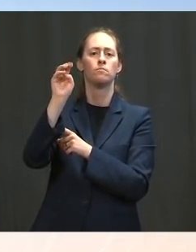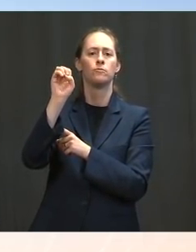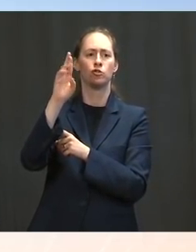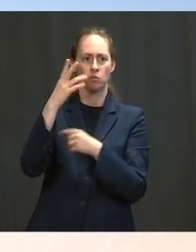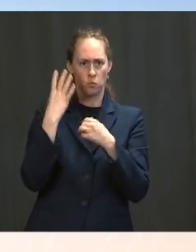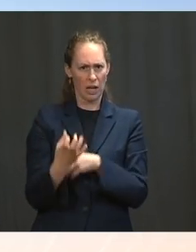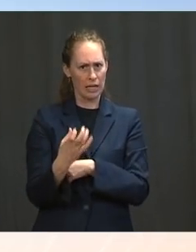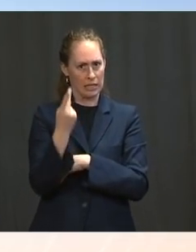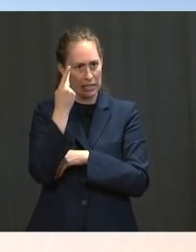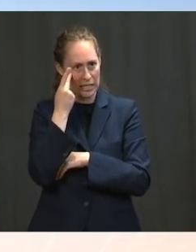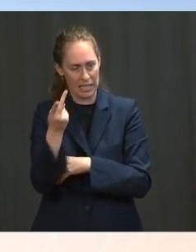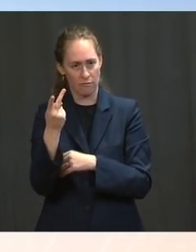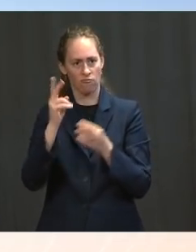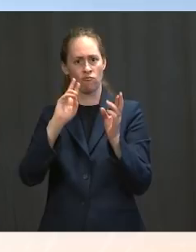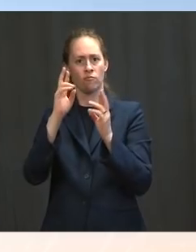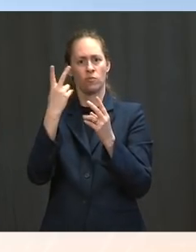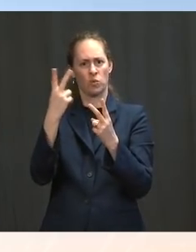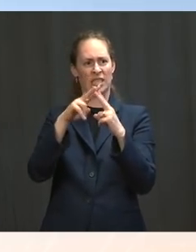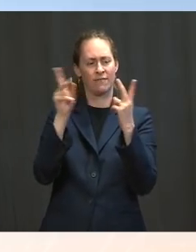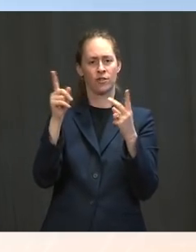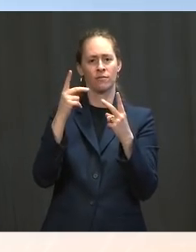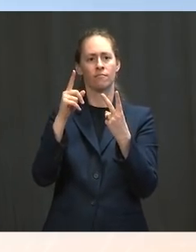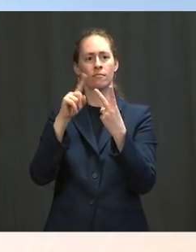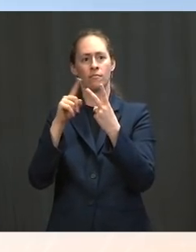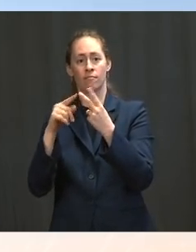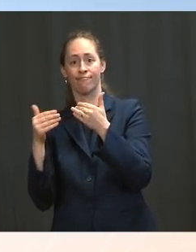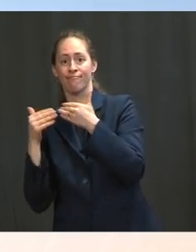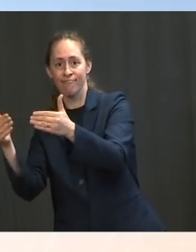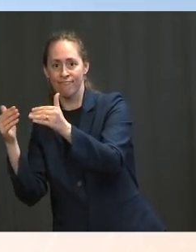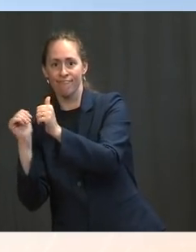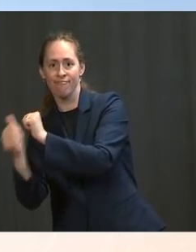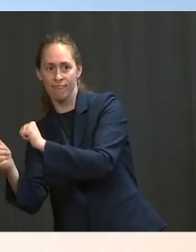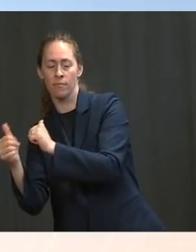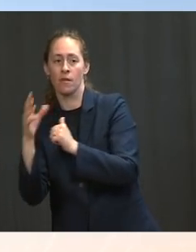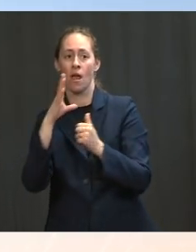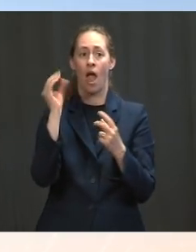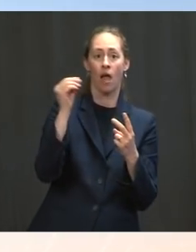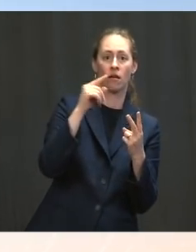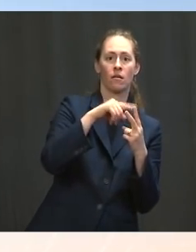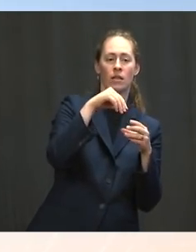and the infrastructure bill on the floor in July. And we're in July now. In terms of the President's priorities,